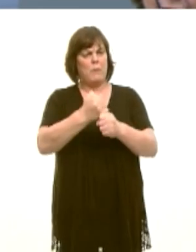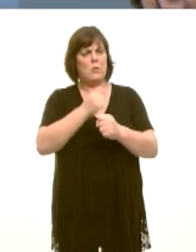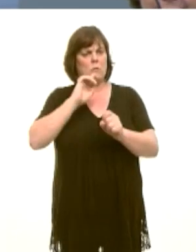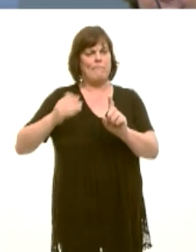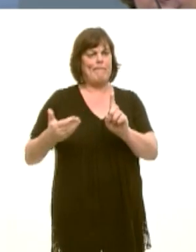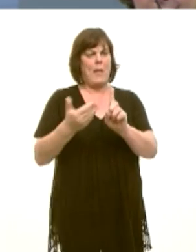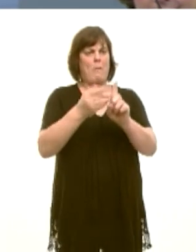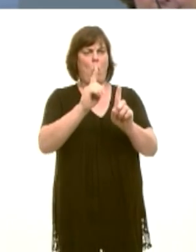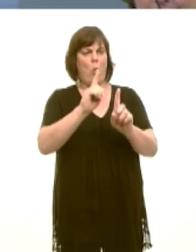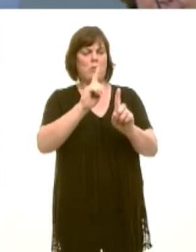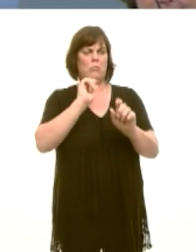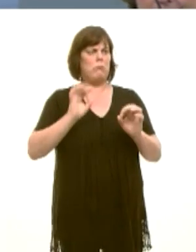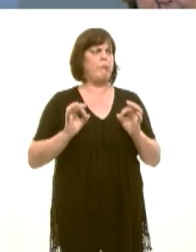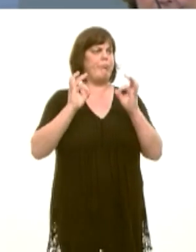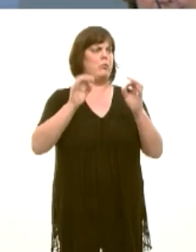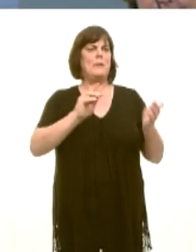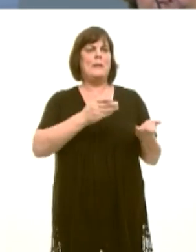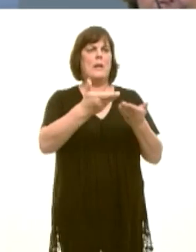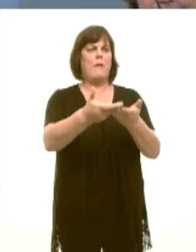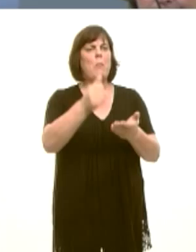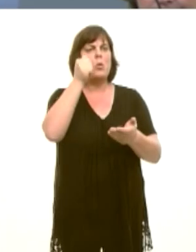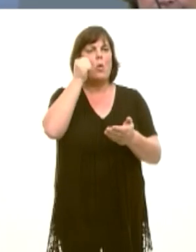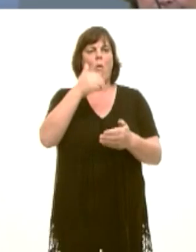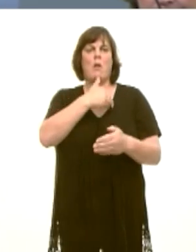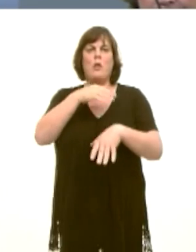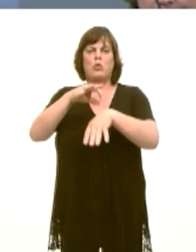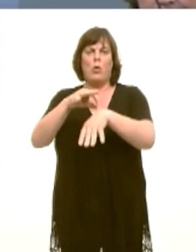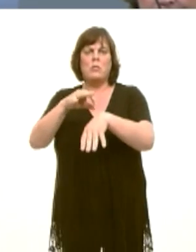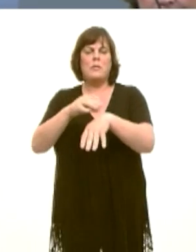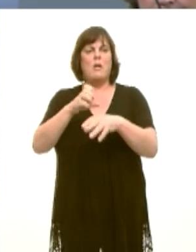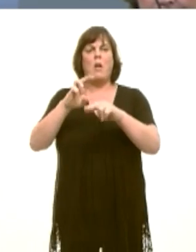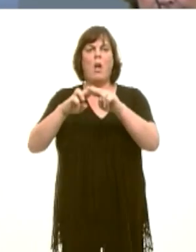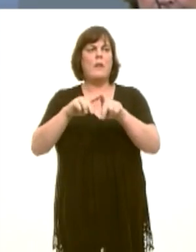Weíve seen today that cardiologists in Cardiff and Morriston have an exemplary record when